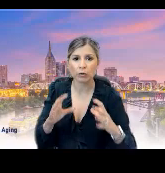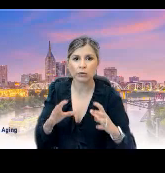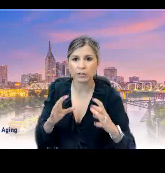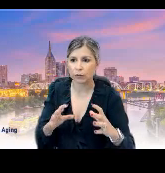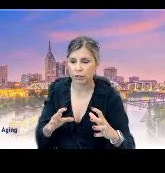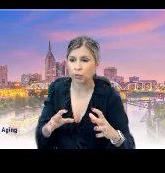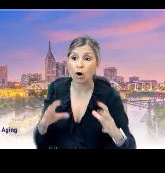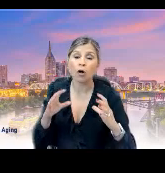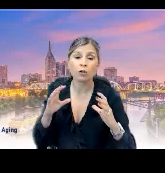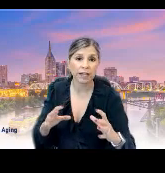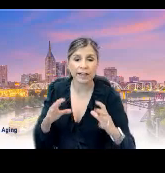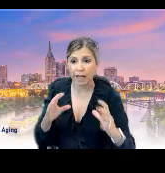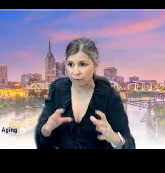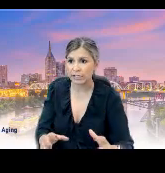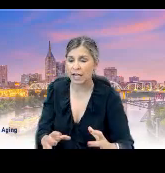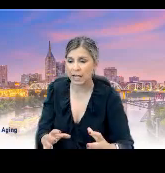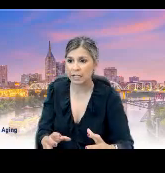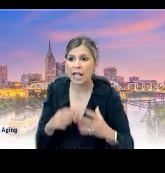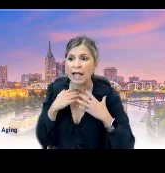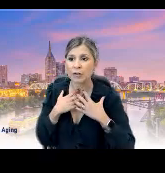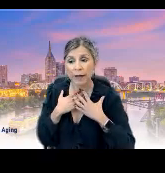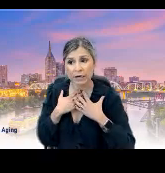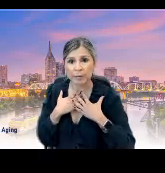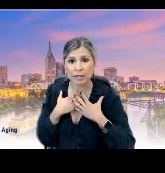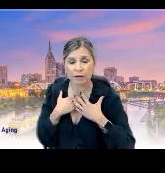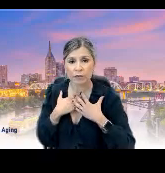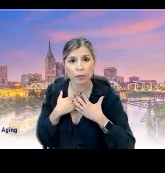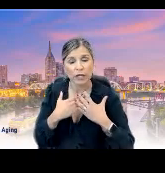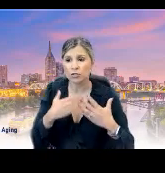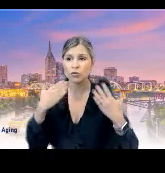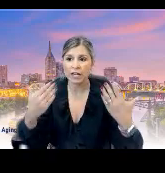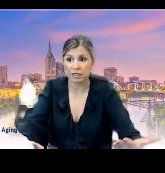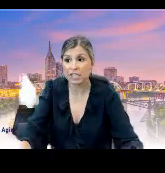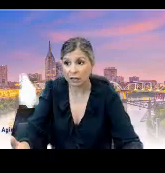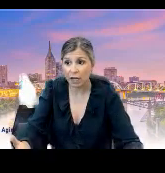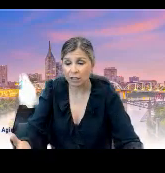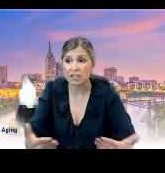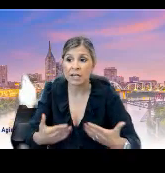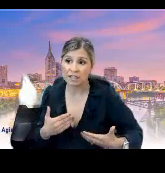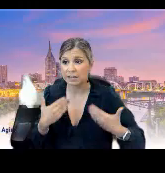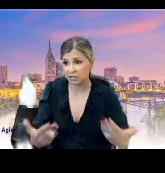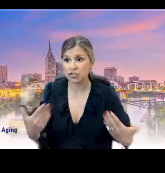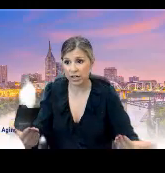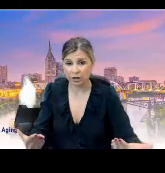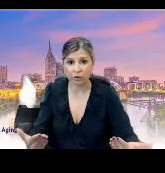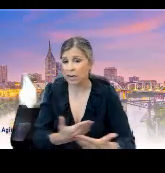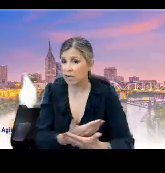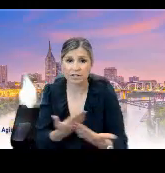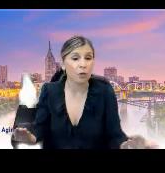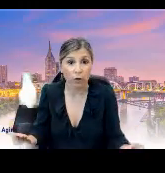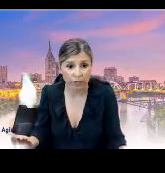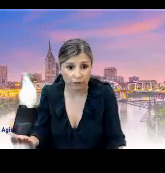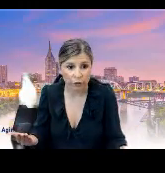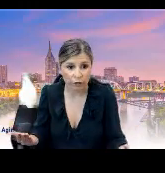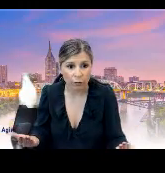wheelchair that's not molded for you all day every day and you might be non verbal and you can't tell us that this chair is not working for you.